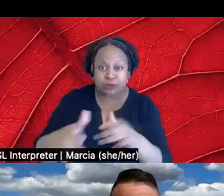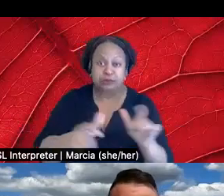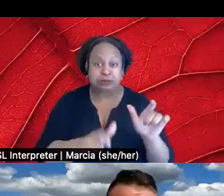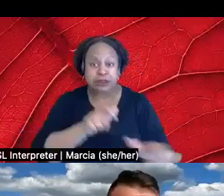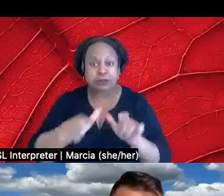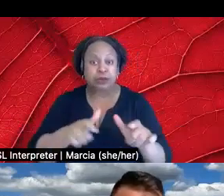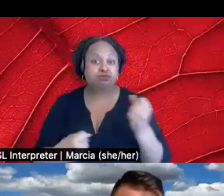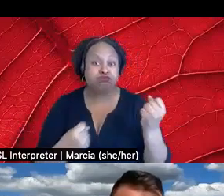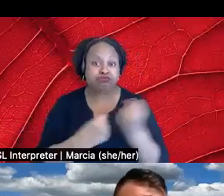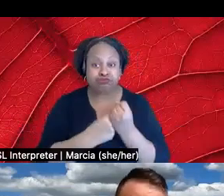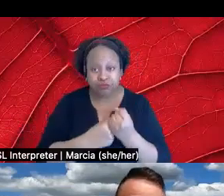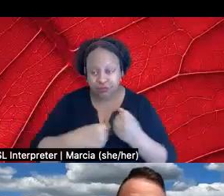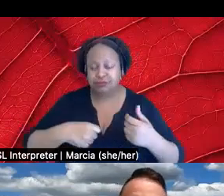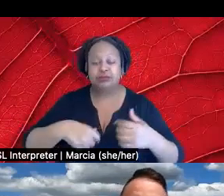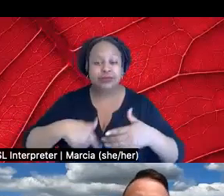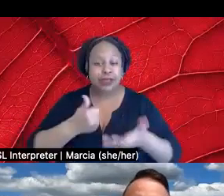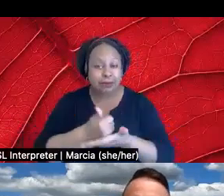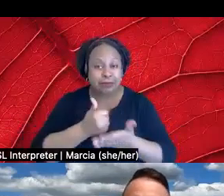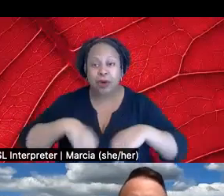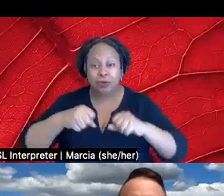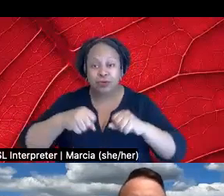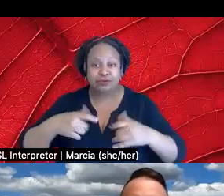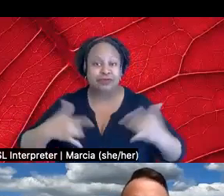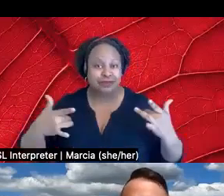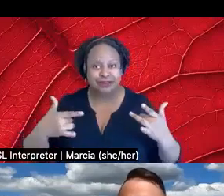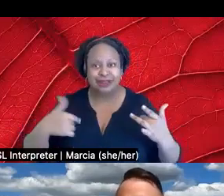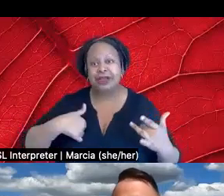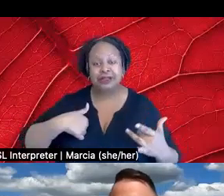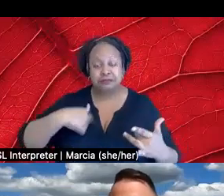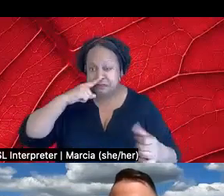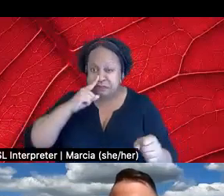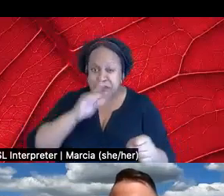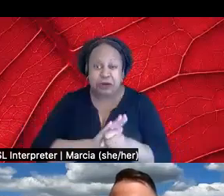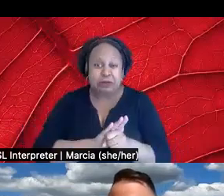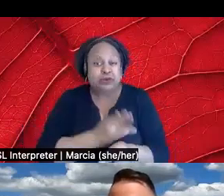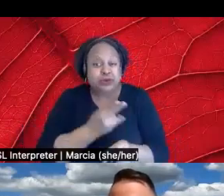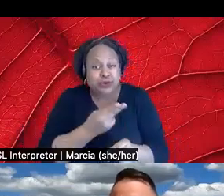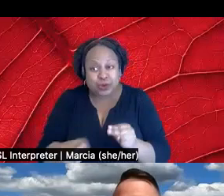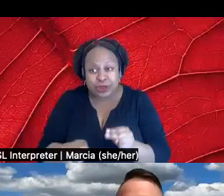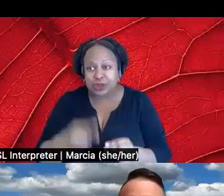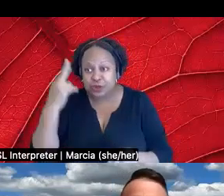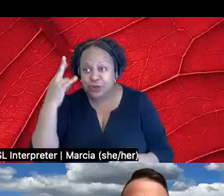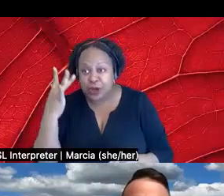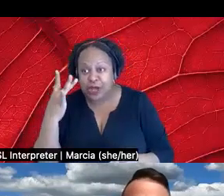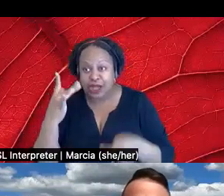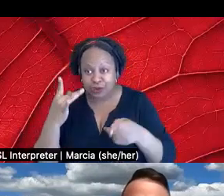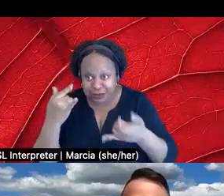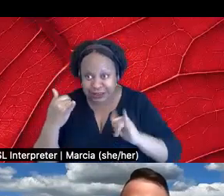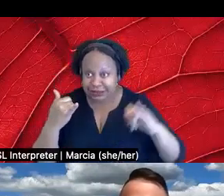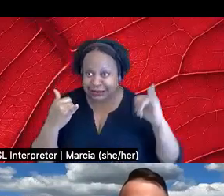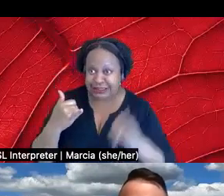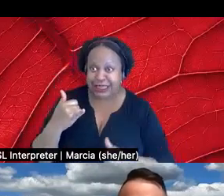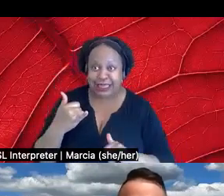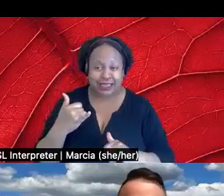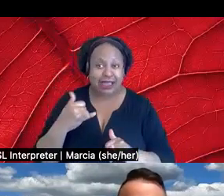I promise these remarks won't be too long because I do appreciate I am the only thing standing between many of you and your weekend that's about to be here.